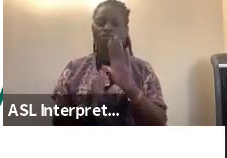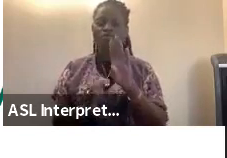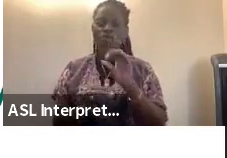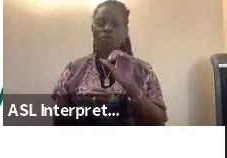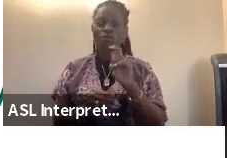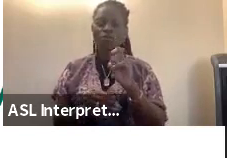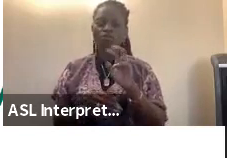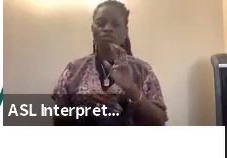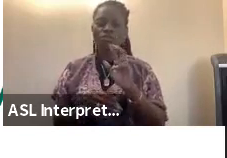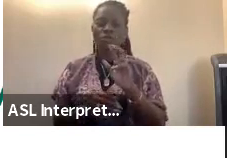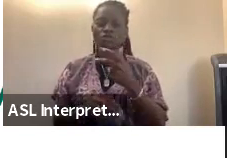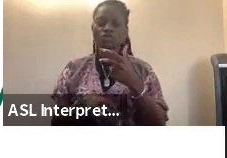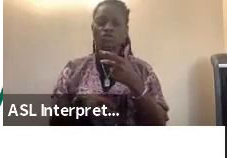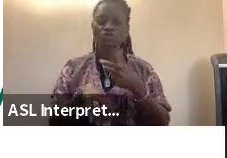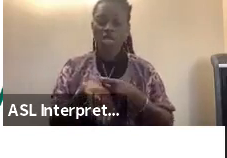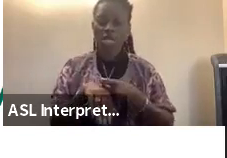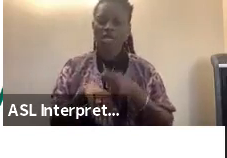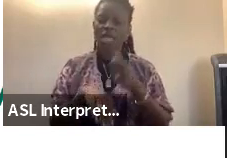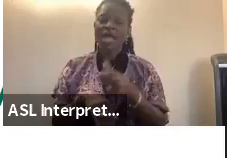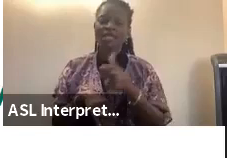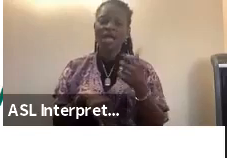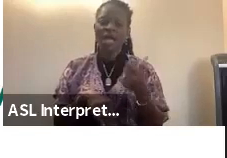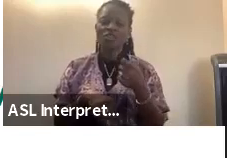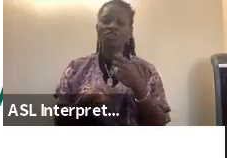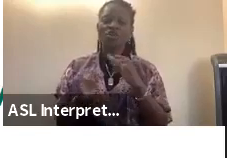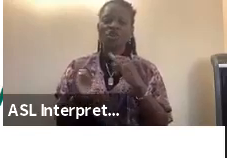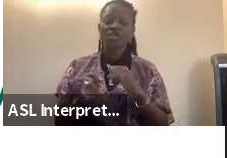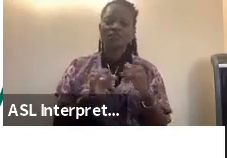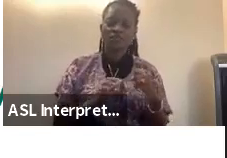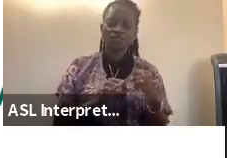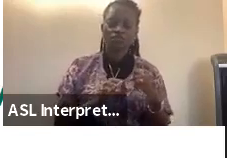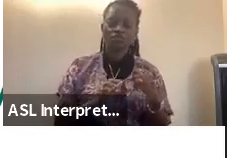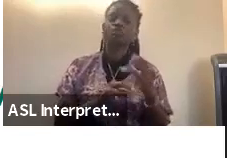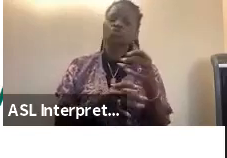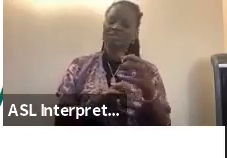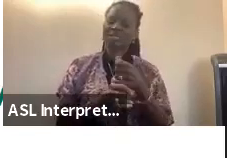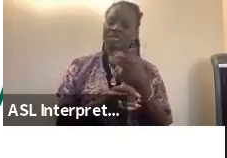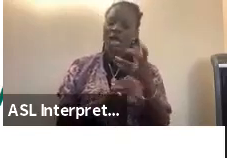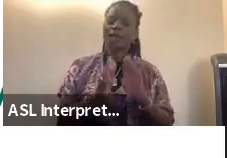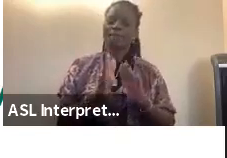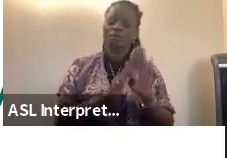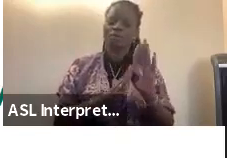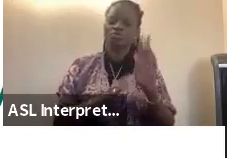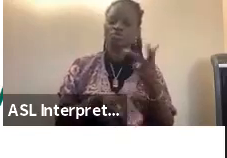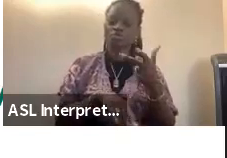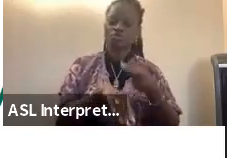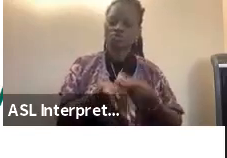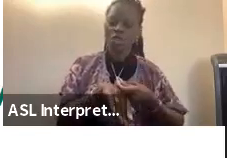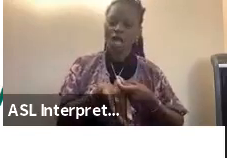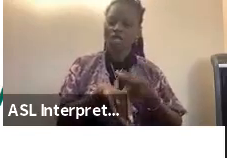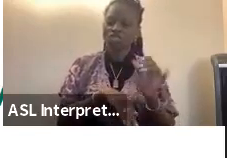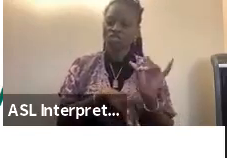individuals in the other age groups have also received boosters. So we can see on this bar here.